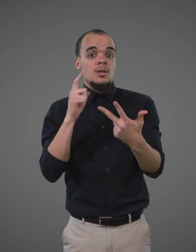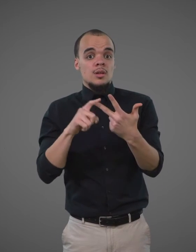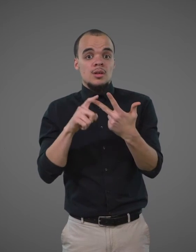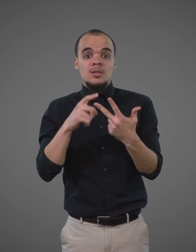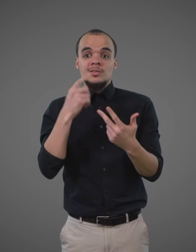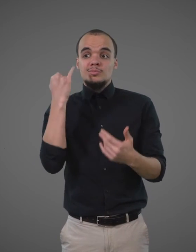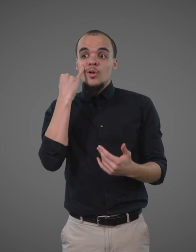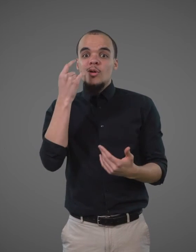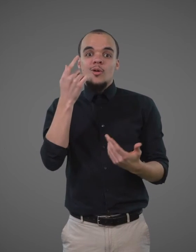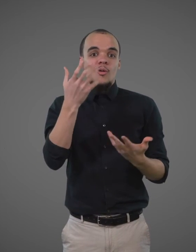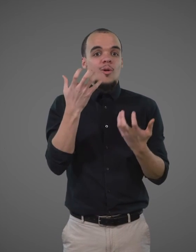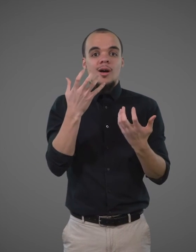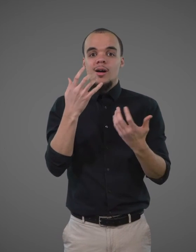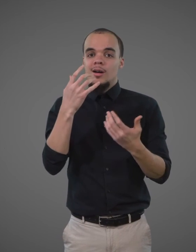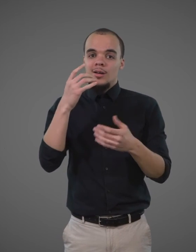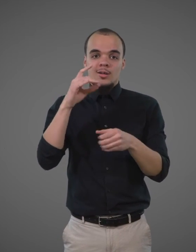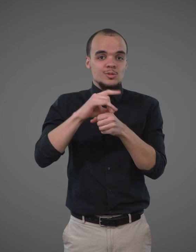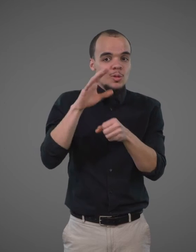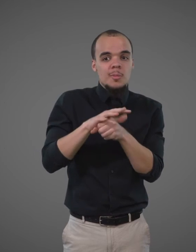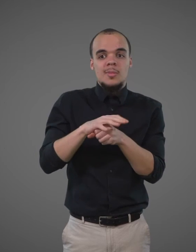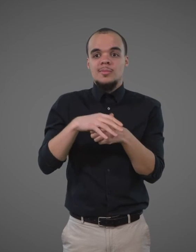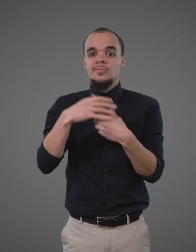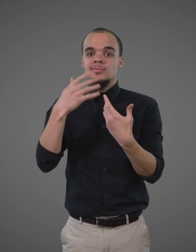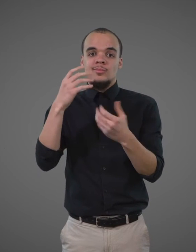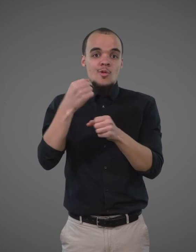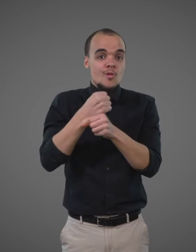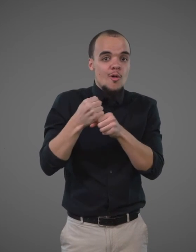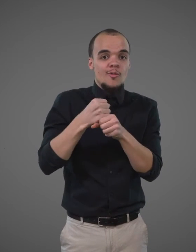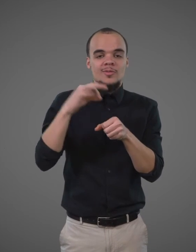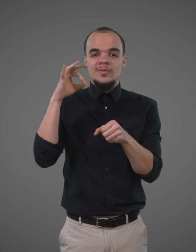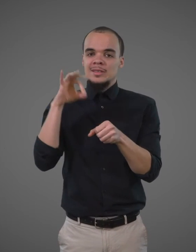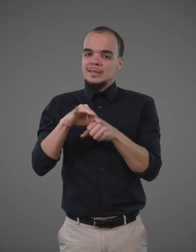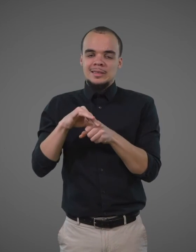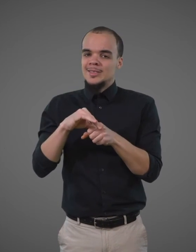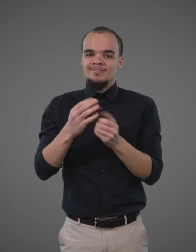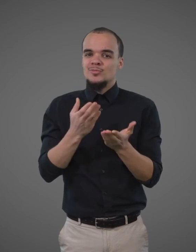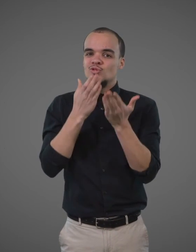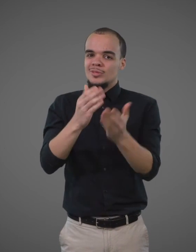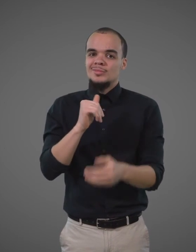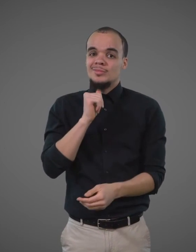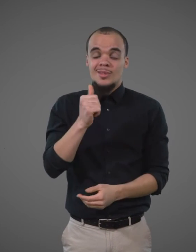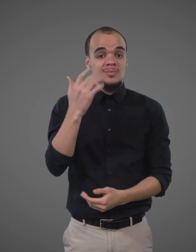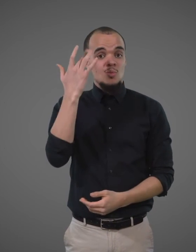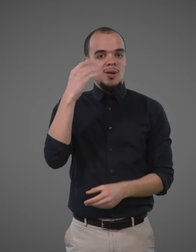If you want soda or coffee or tea, it's not a good idea